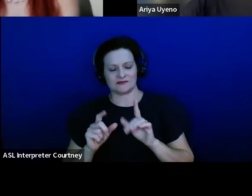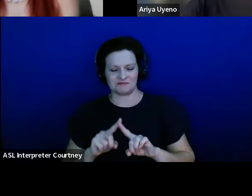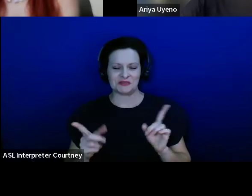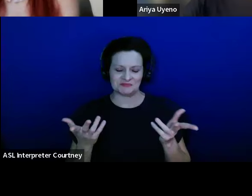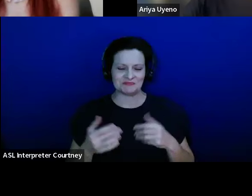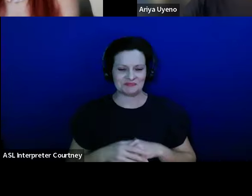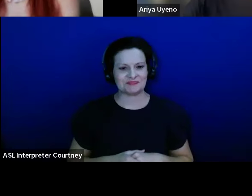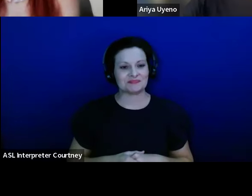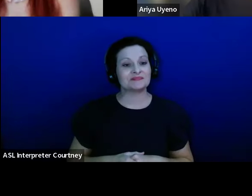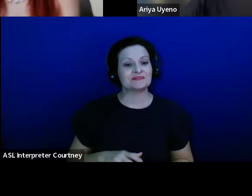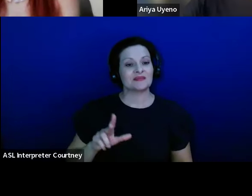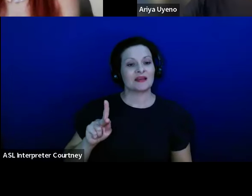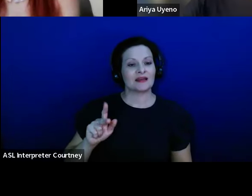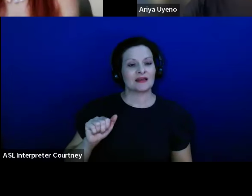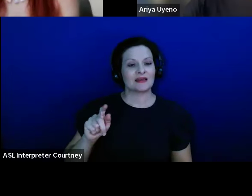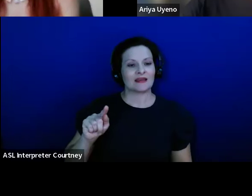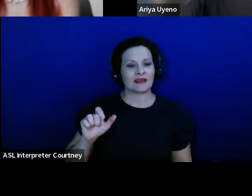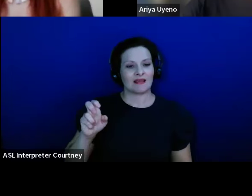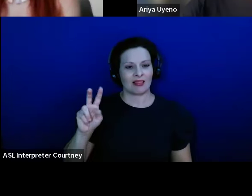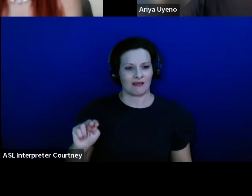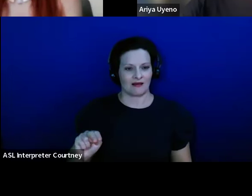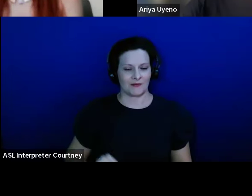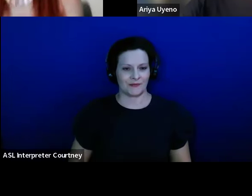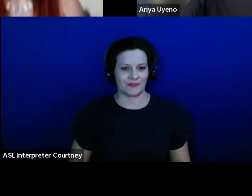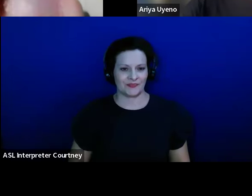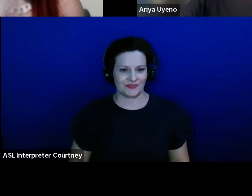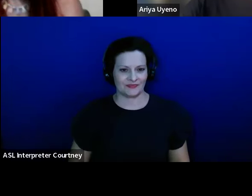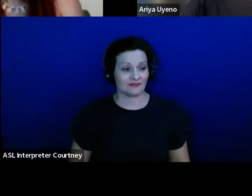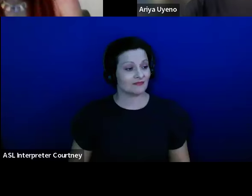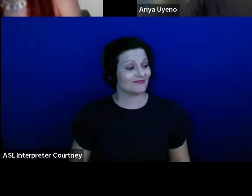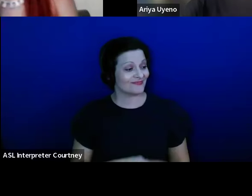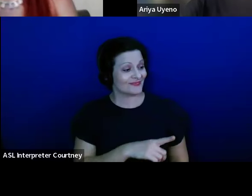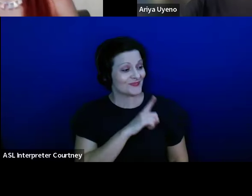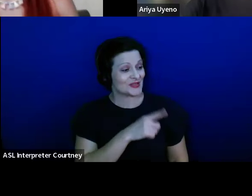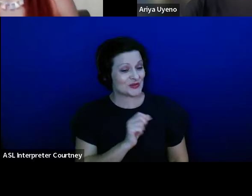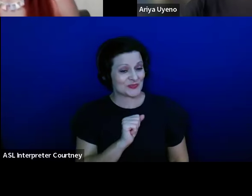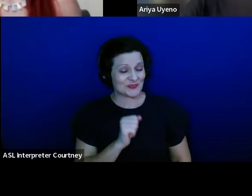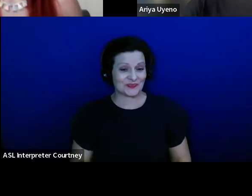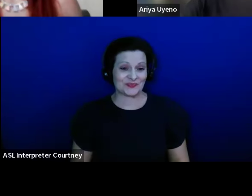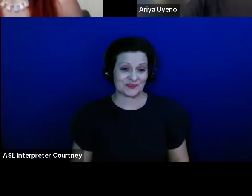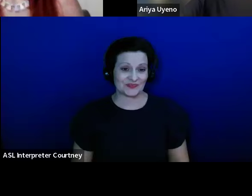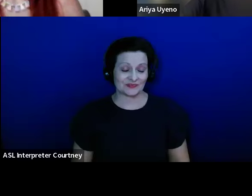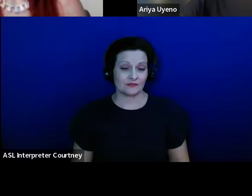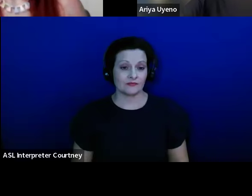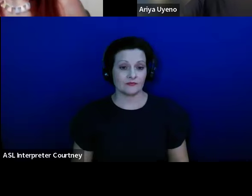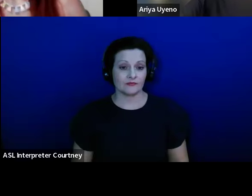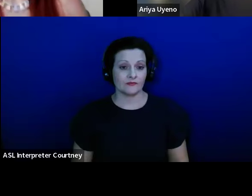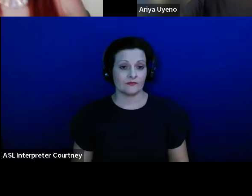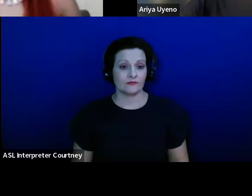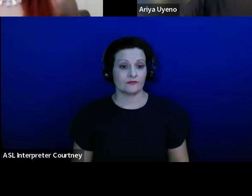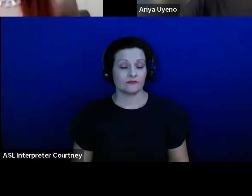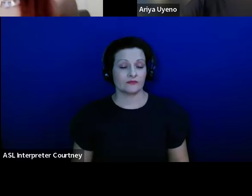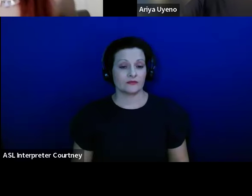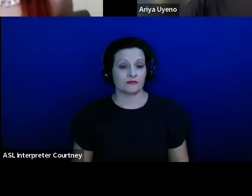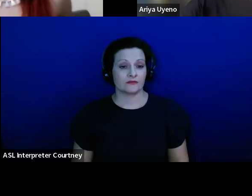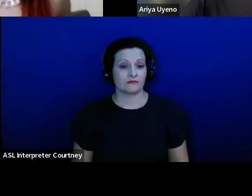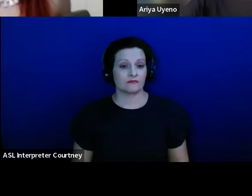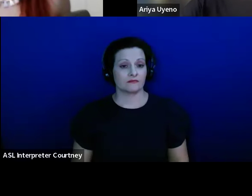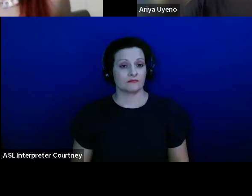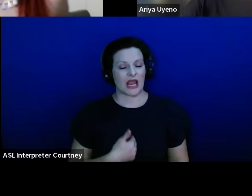Katelyn, I would love to hear from you. >> Katelyn: Sure. I was like a super city kid